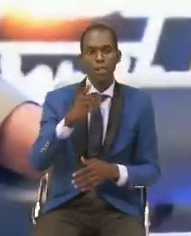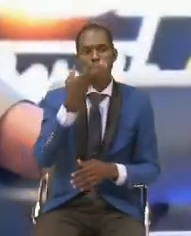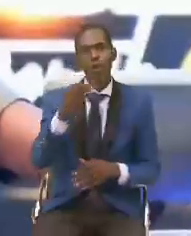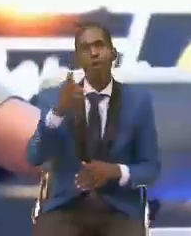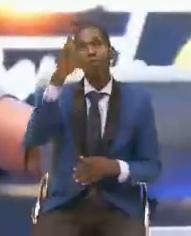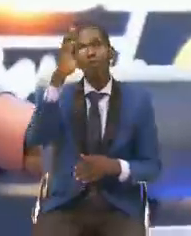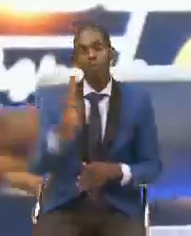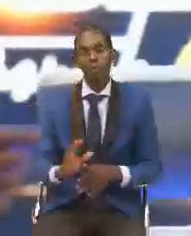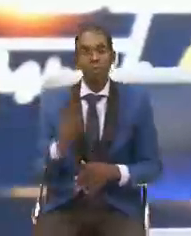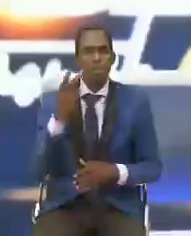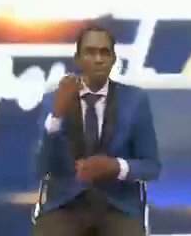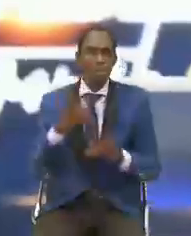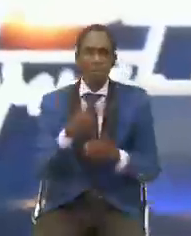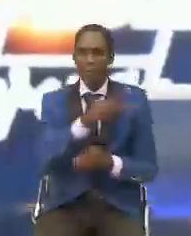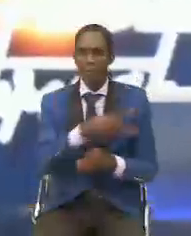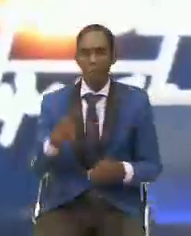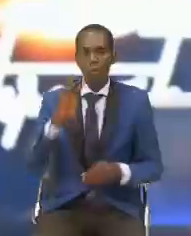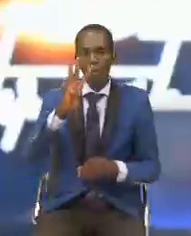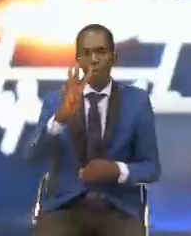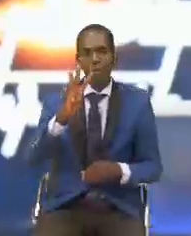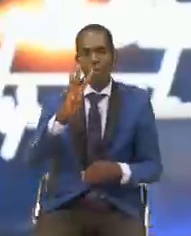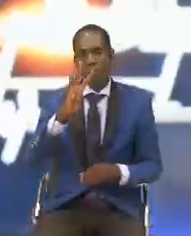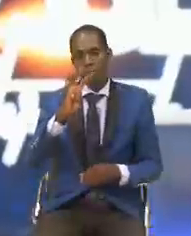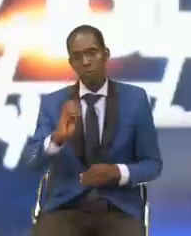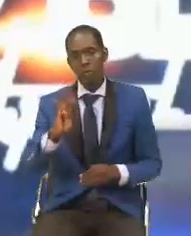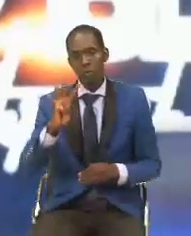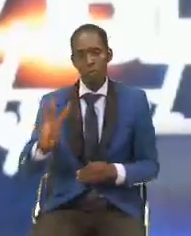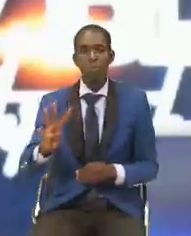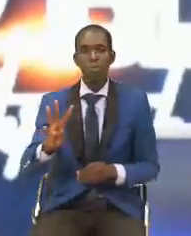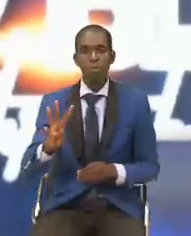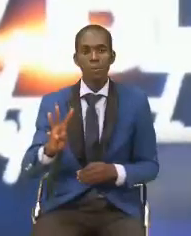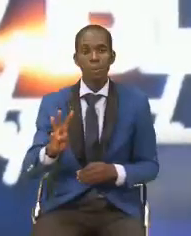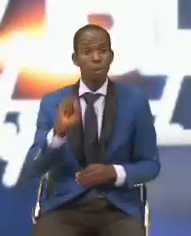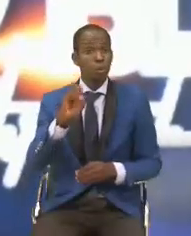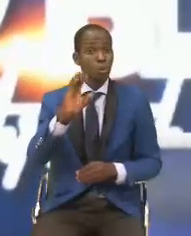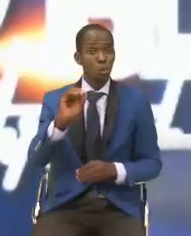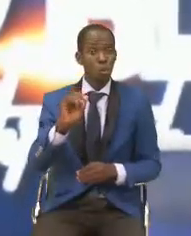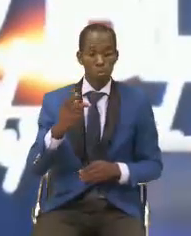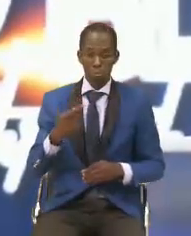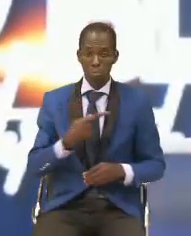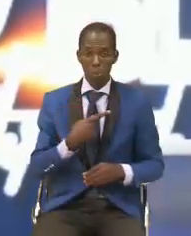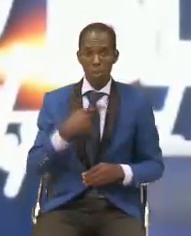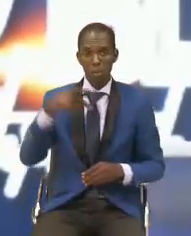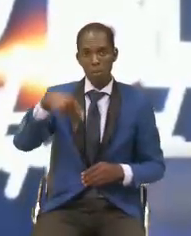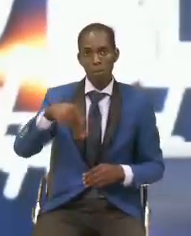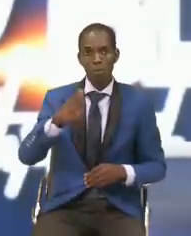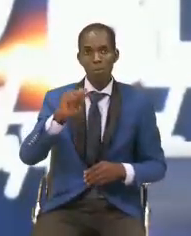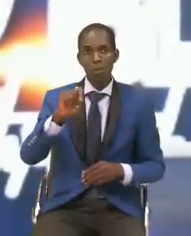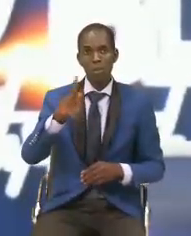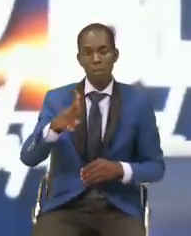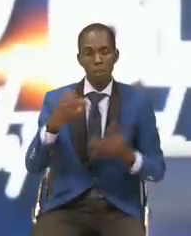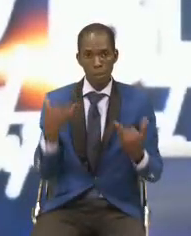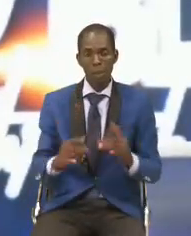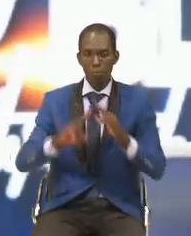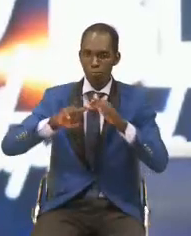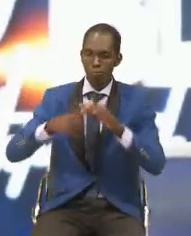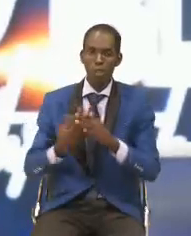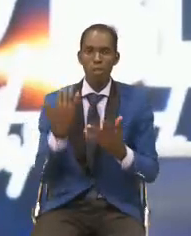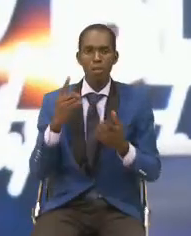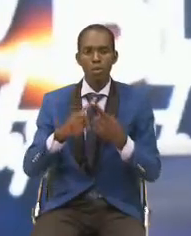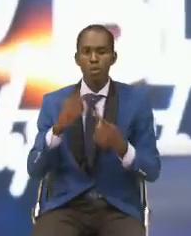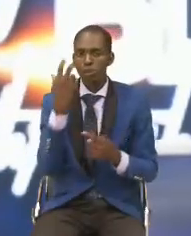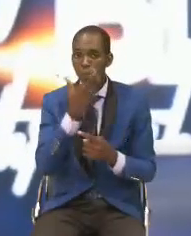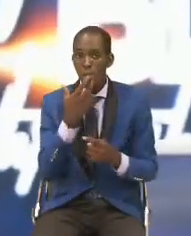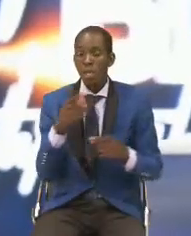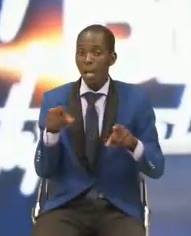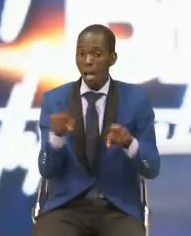that are commanded thee of god look at verse 44 in verse 44 so peter not began to speak